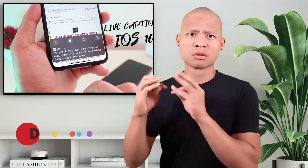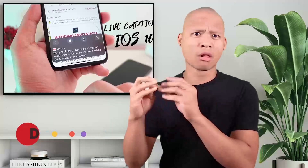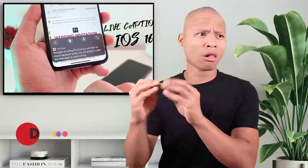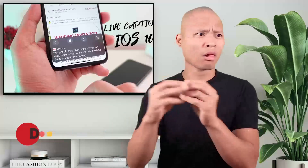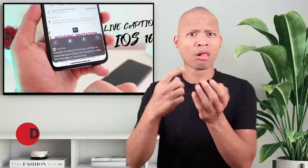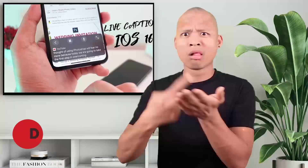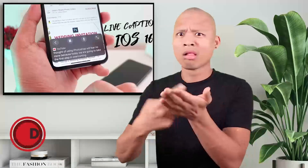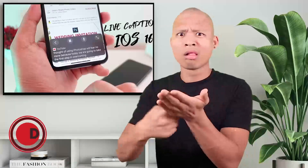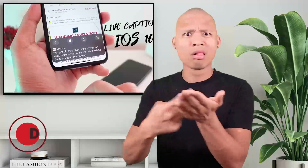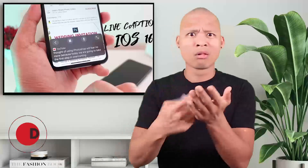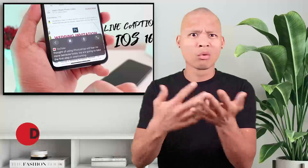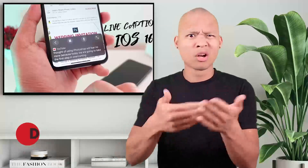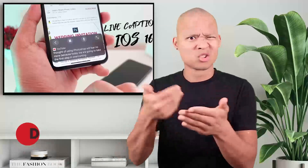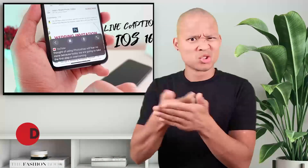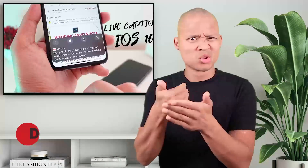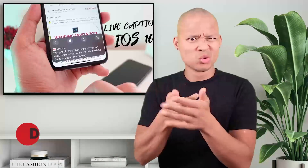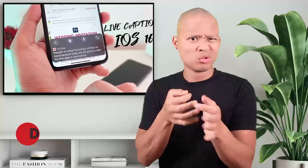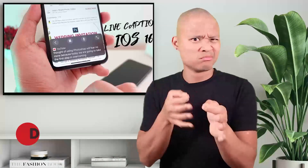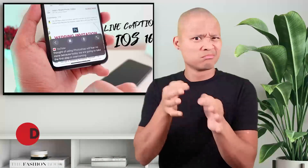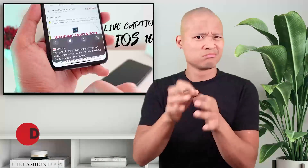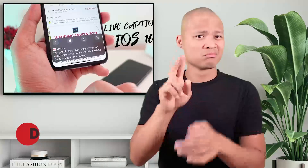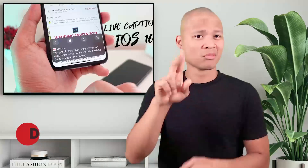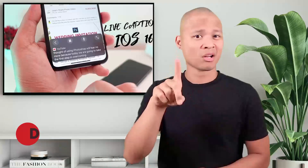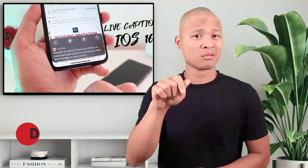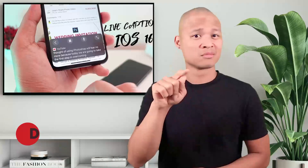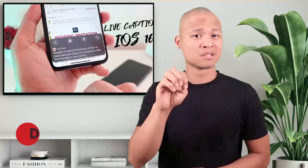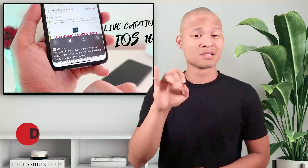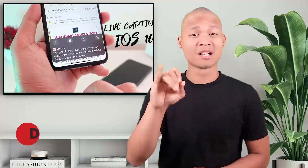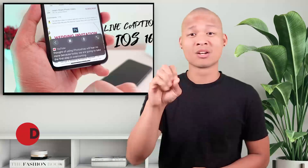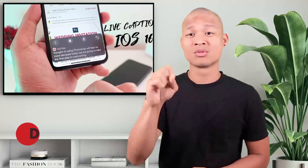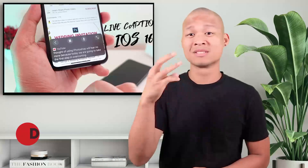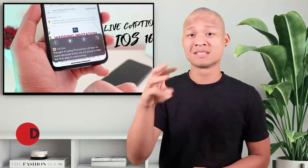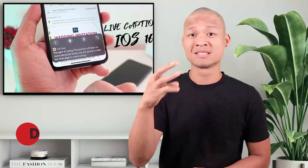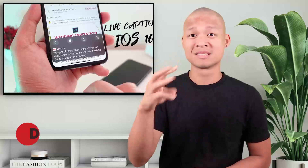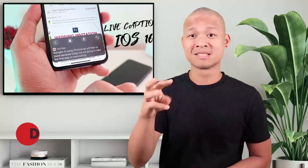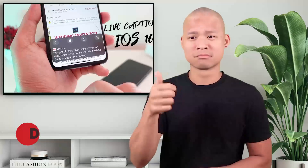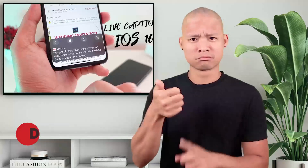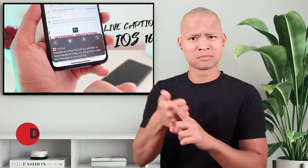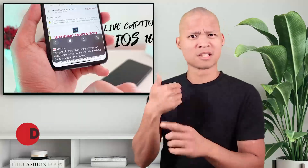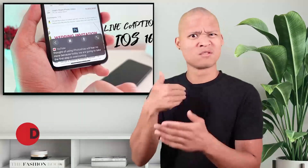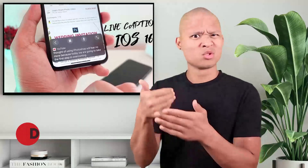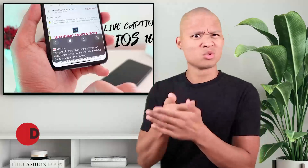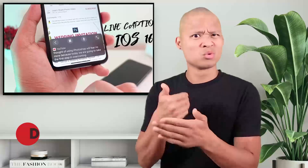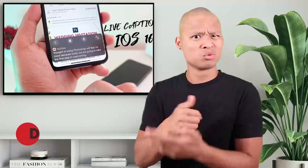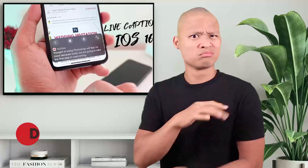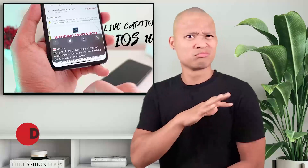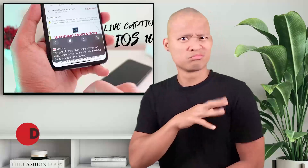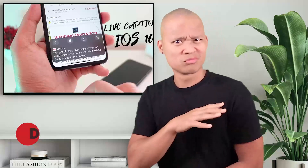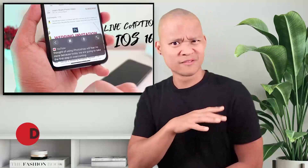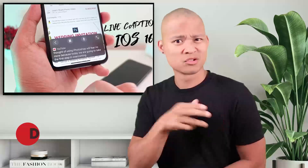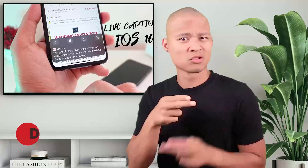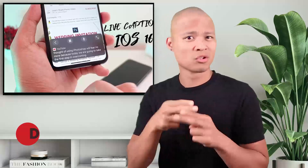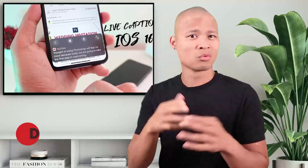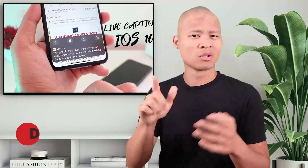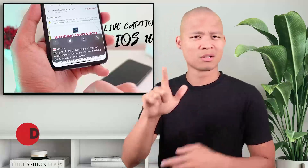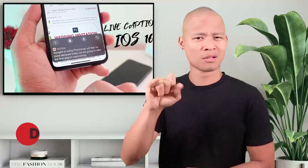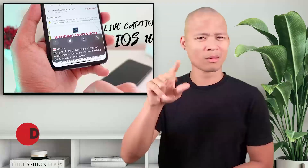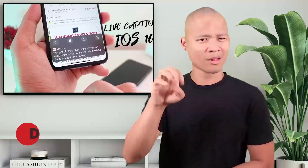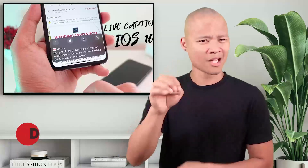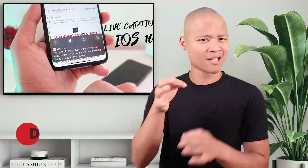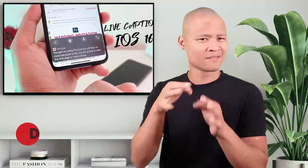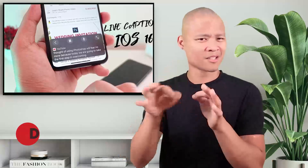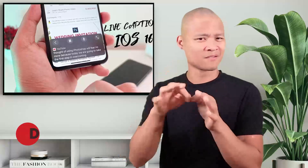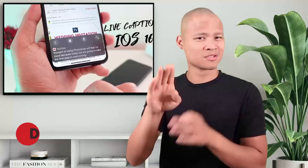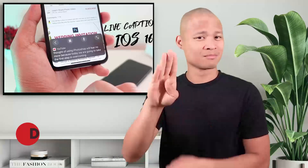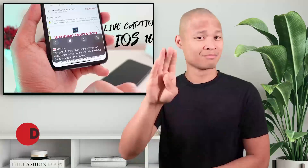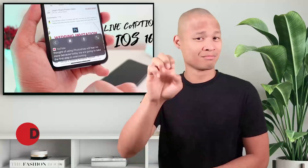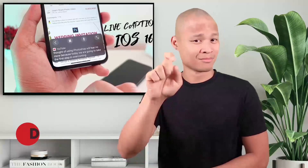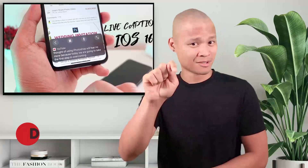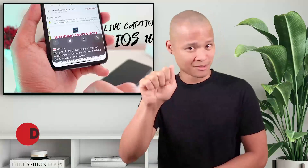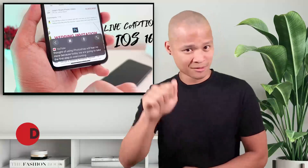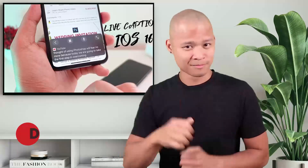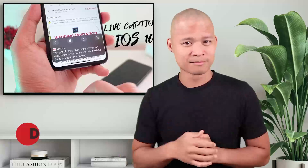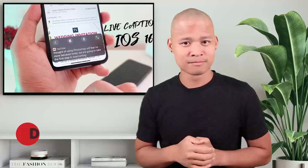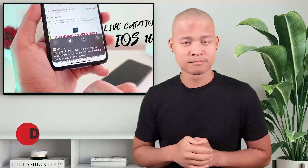talking about the latest iOS 16 which includes a new feature, "Live Captions (Beta)."